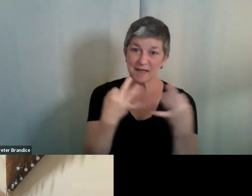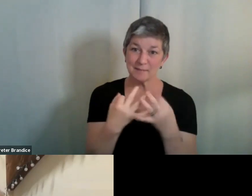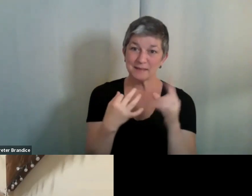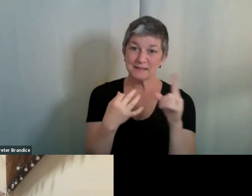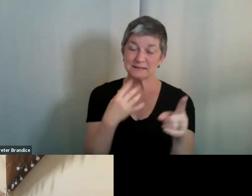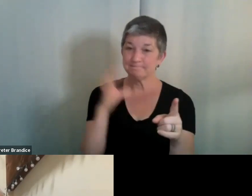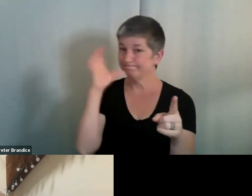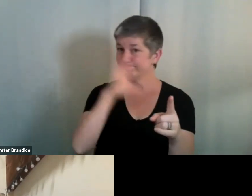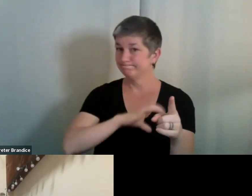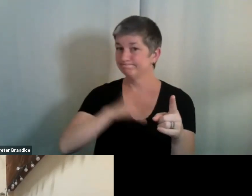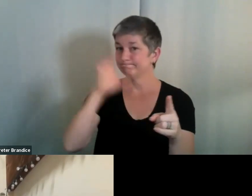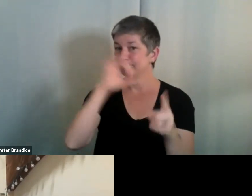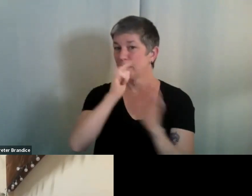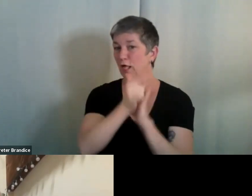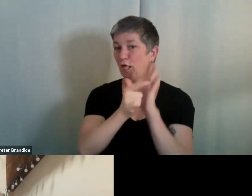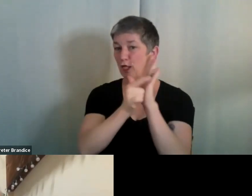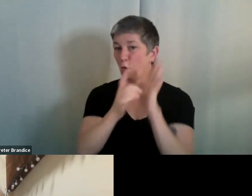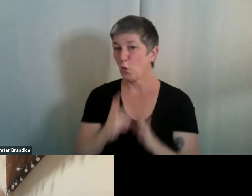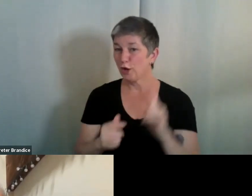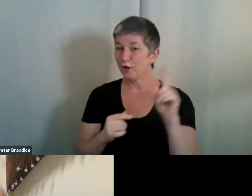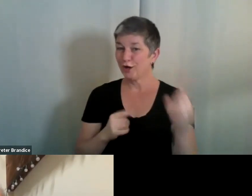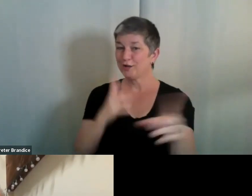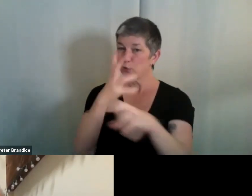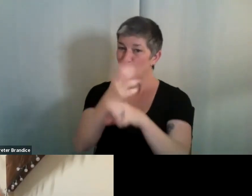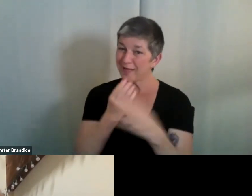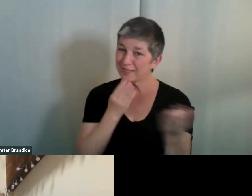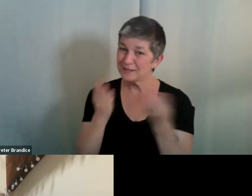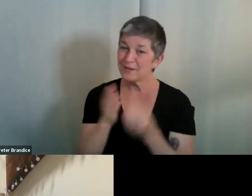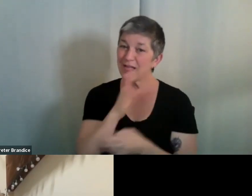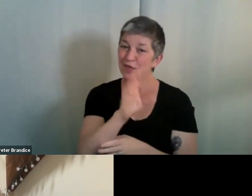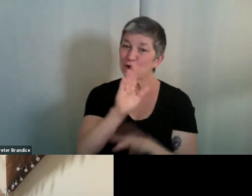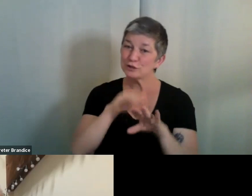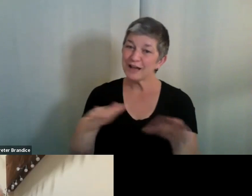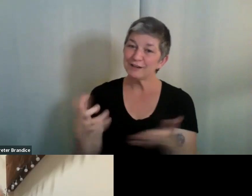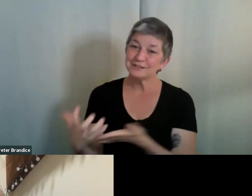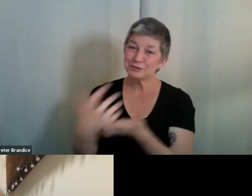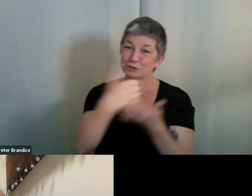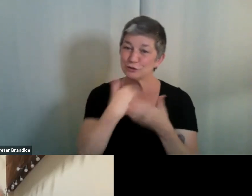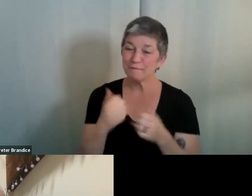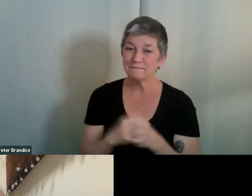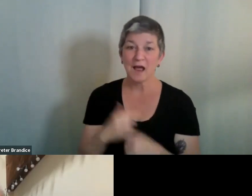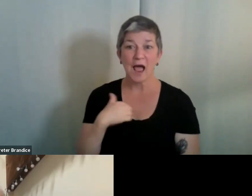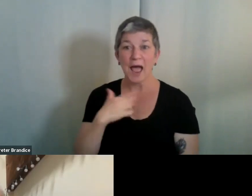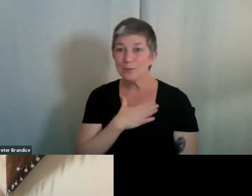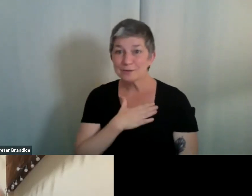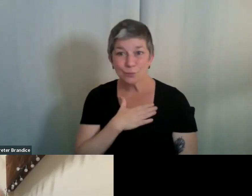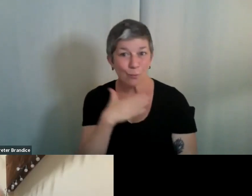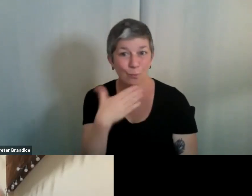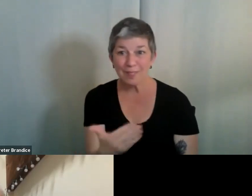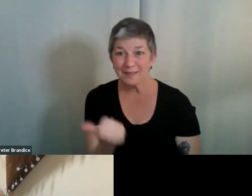representation in order to get services that their child deserved, that I was more than willing to provide and help them